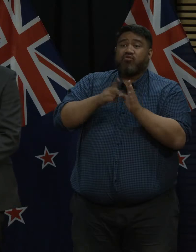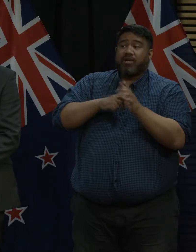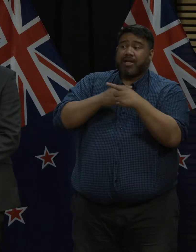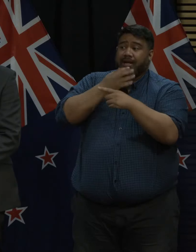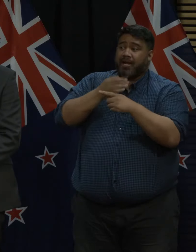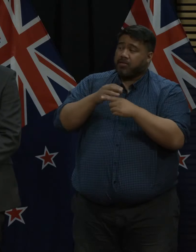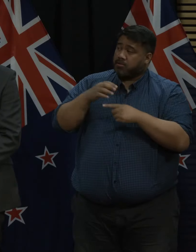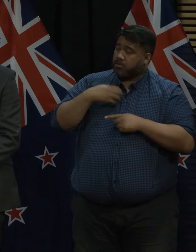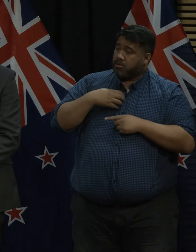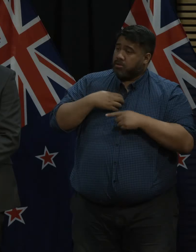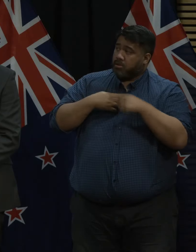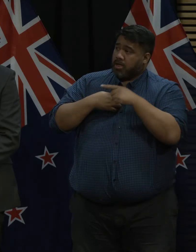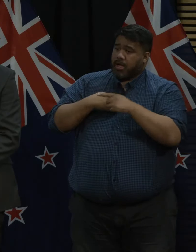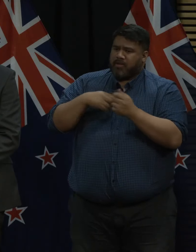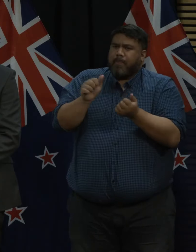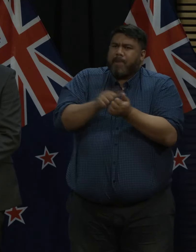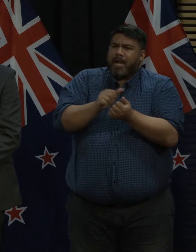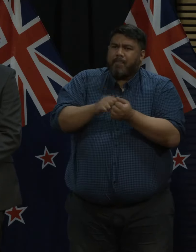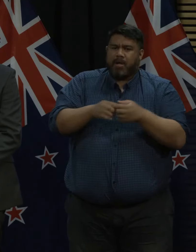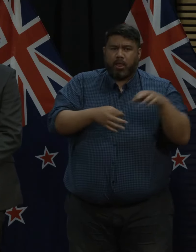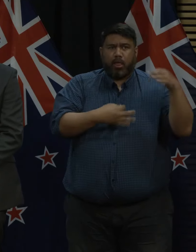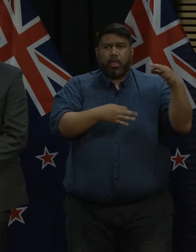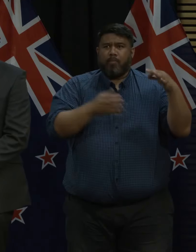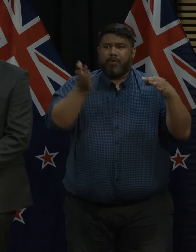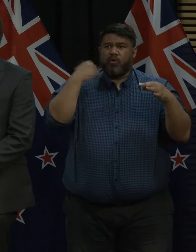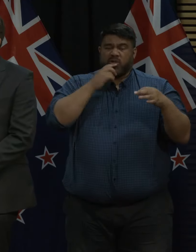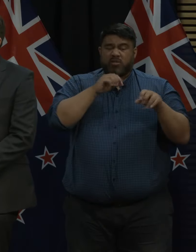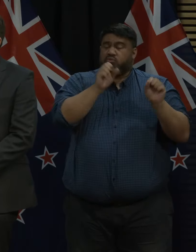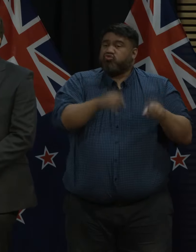will move it. Once we learn